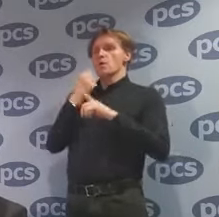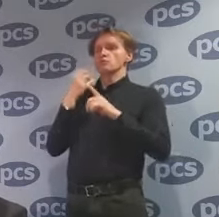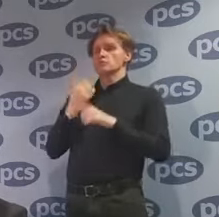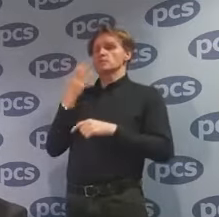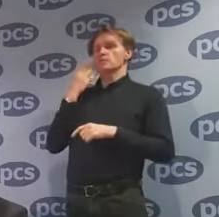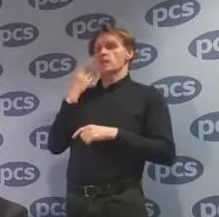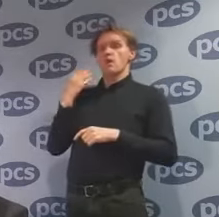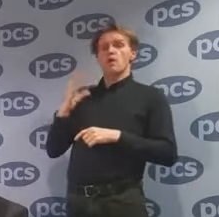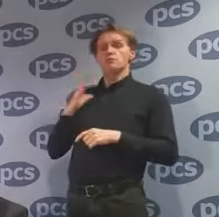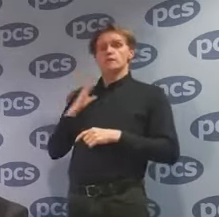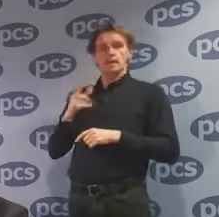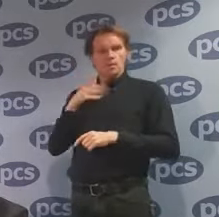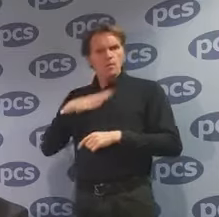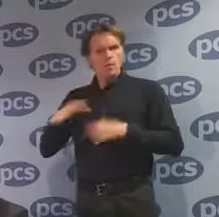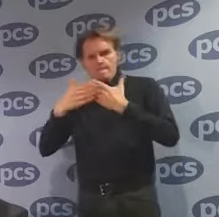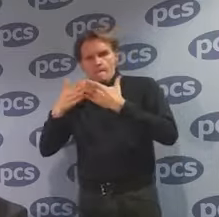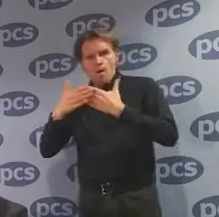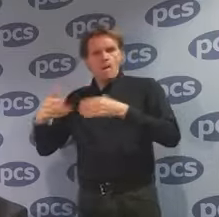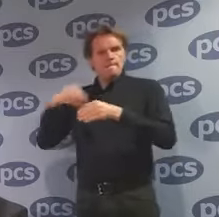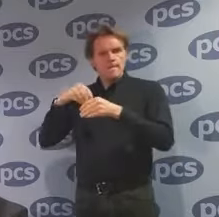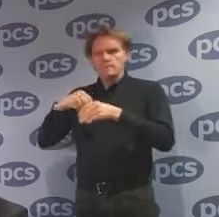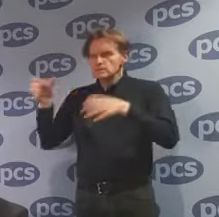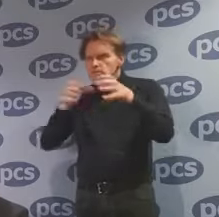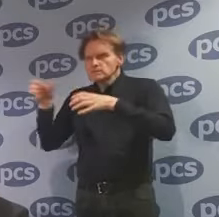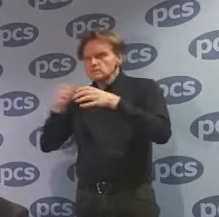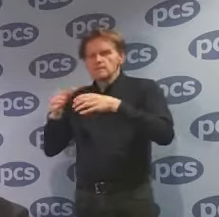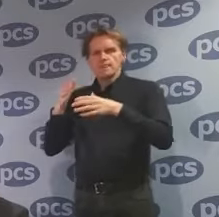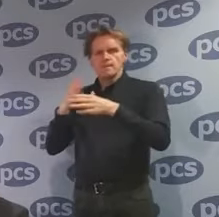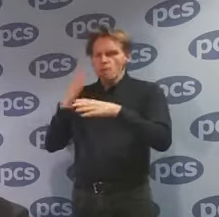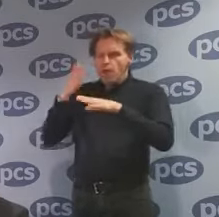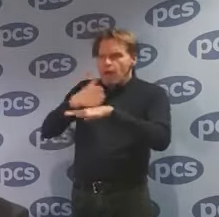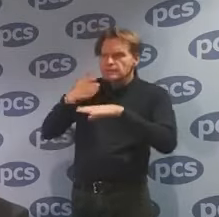recruit new members to the union, get new activists and new advocates, so that if a